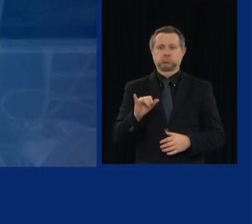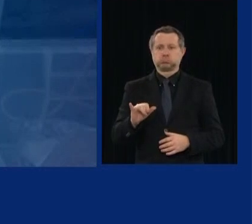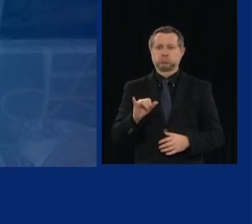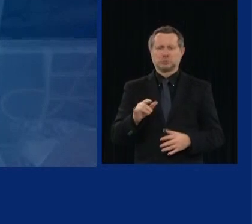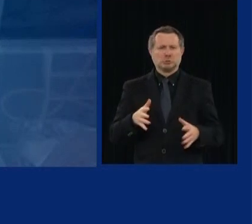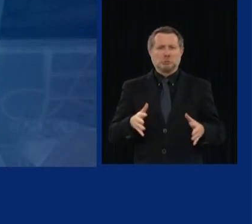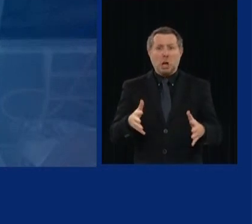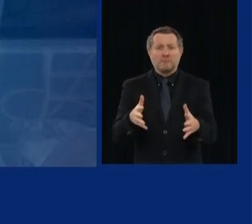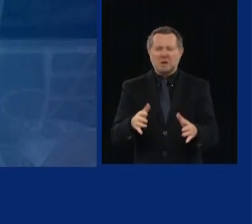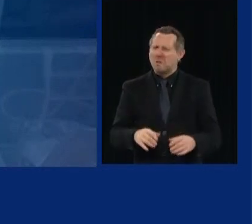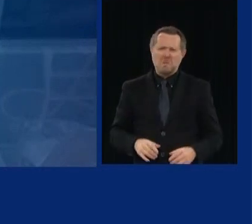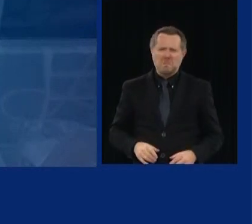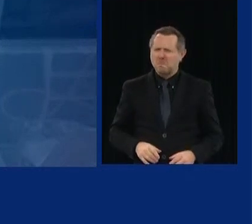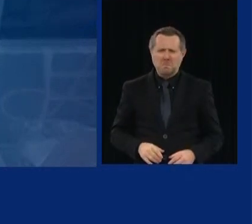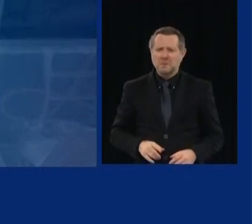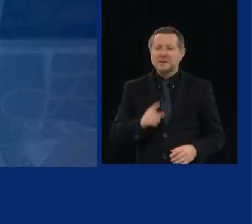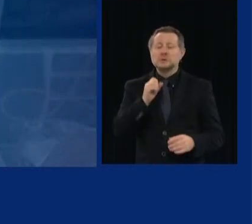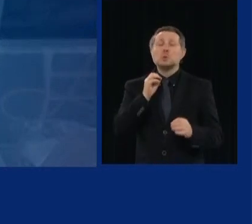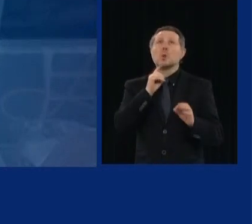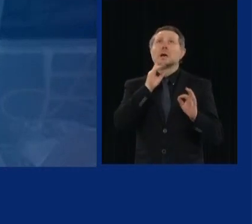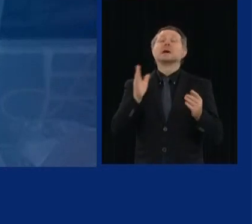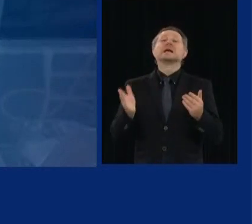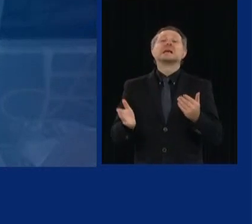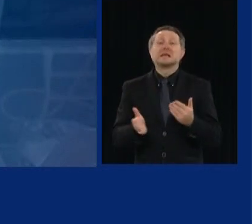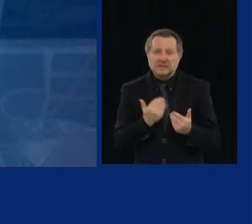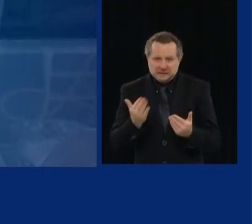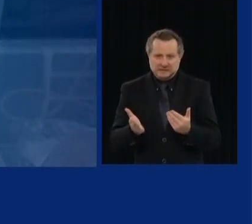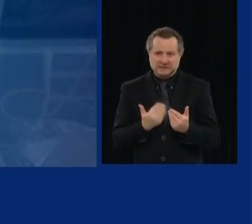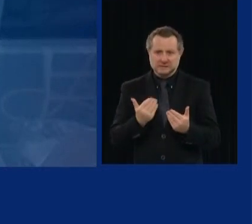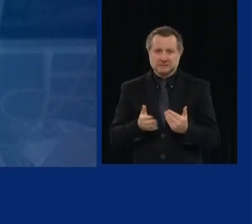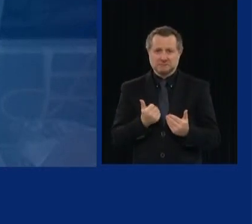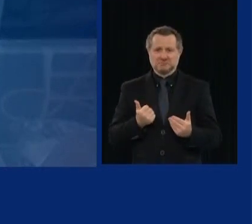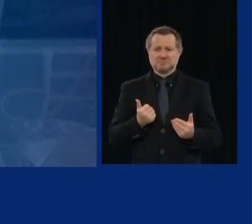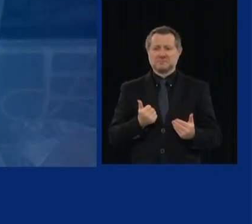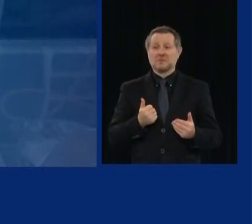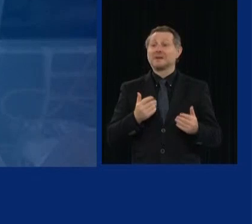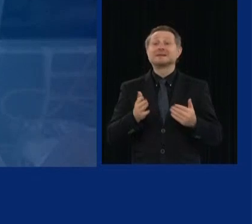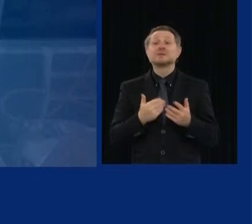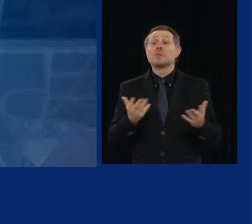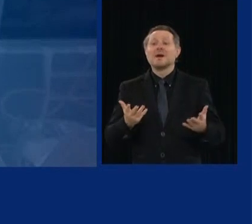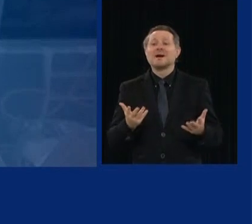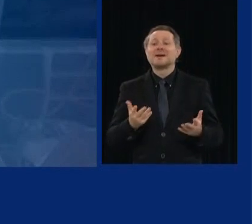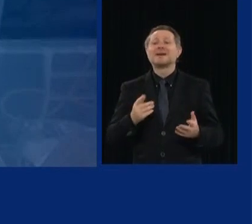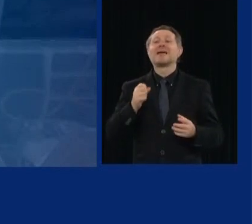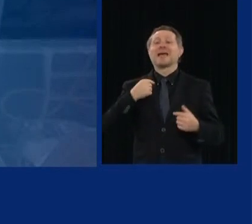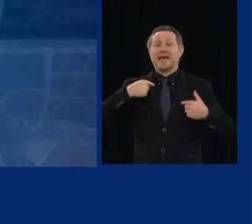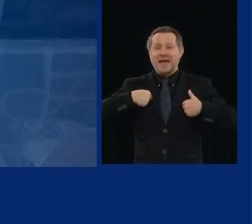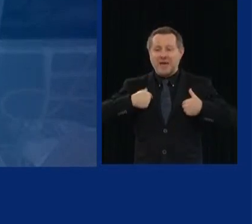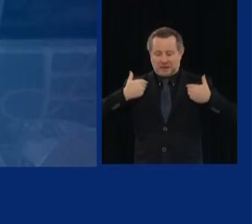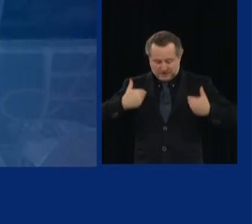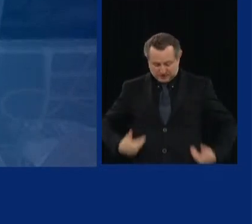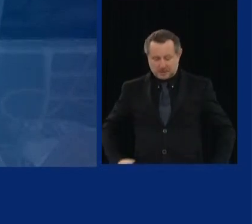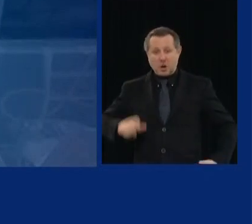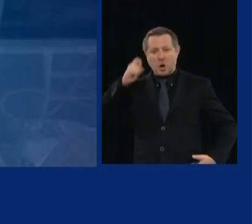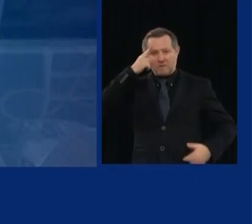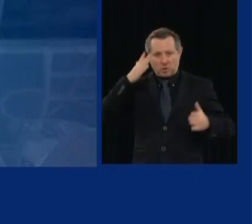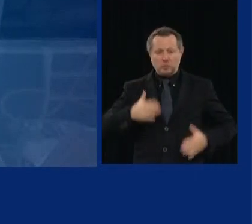THAT SHOULD INTIMIDATE PEOPLE FROM NOT TAKING THIS TEST.